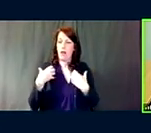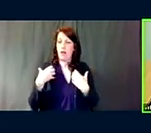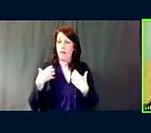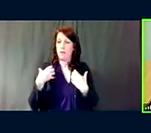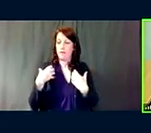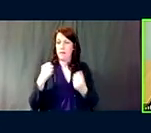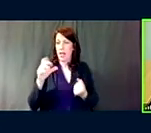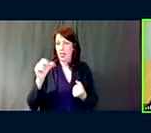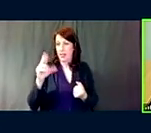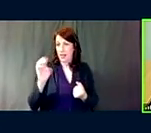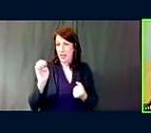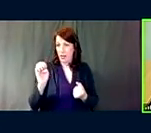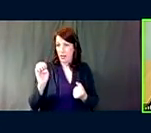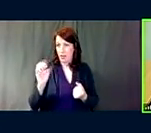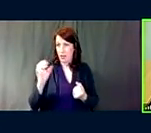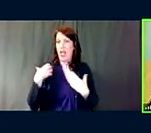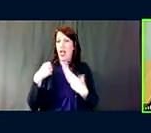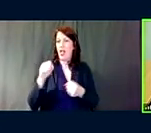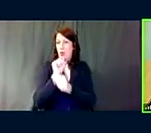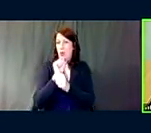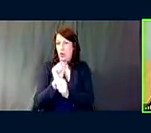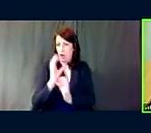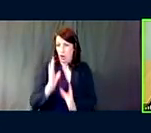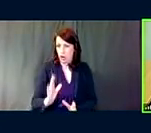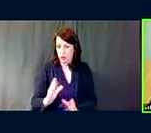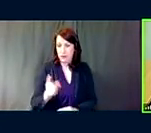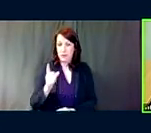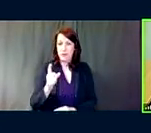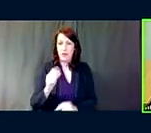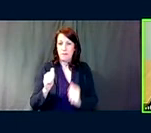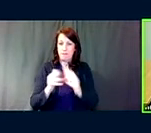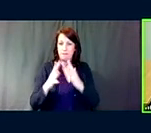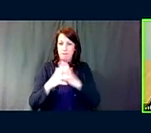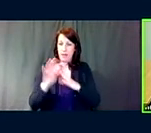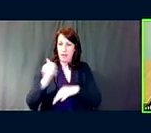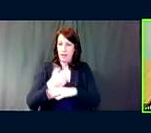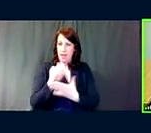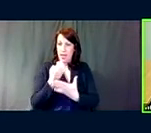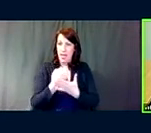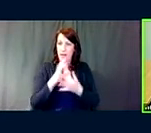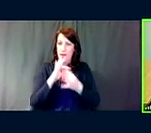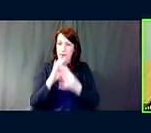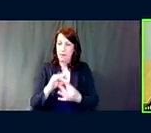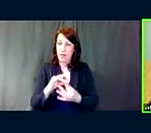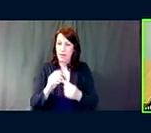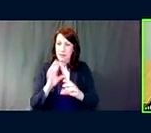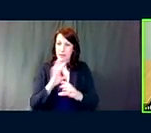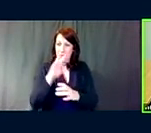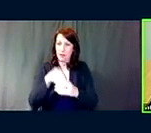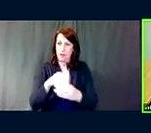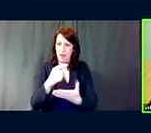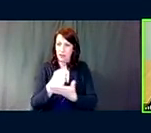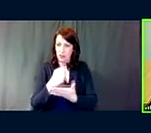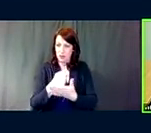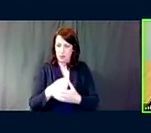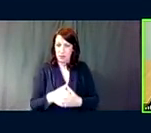HAD LOCAL HEALTH CARE -- LOCAL HEALTH WORKERS WHO IMPLEMENTED AN EVIDENCE-BASED INTERVENTION